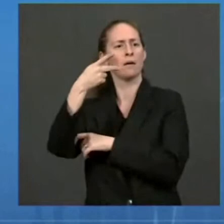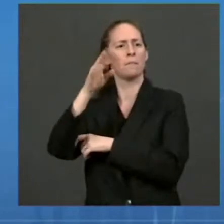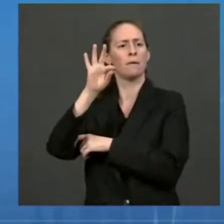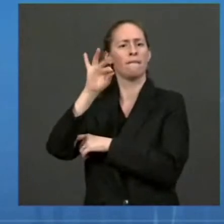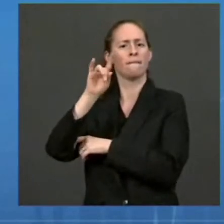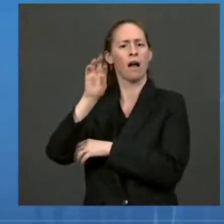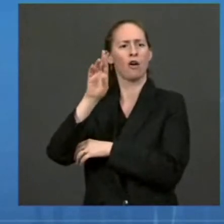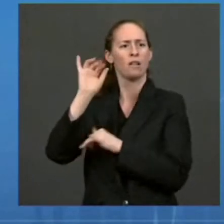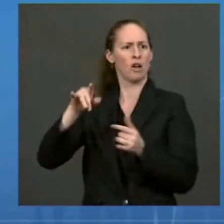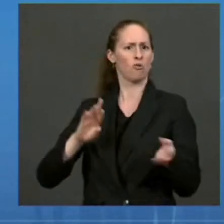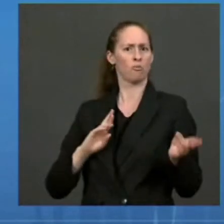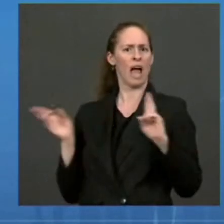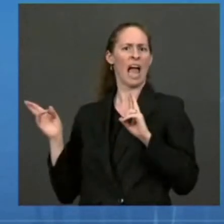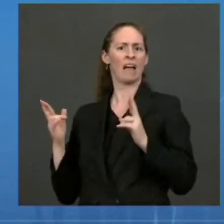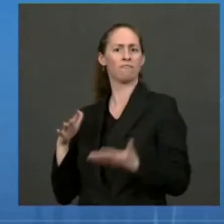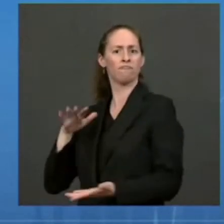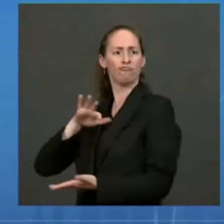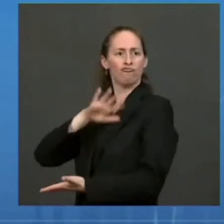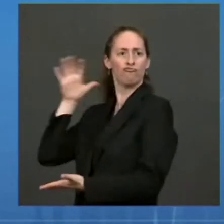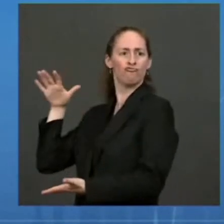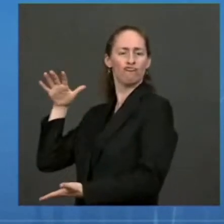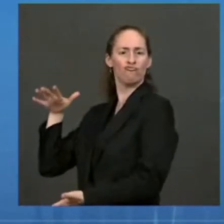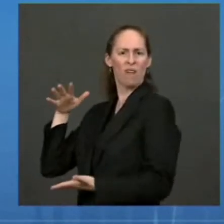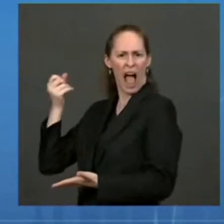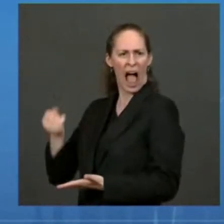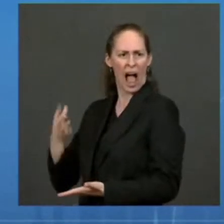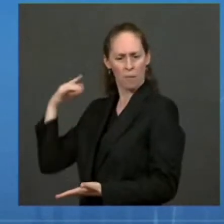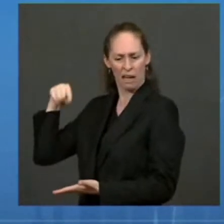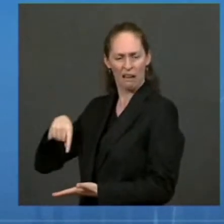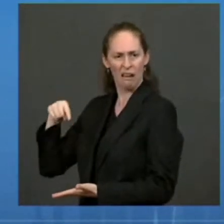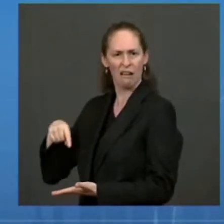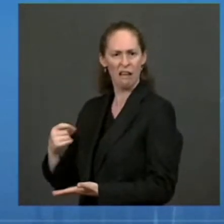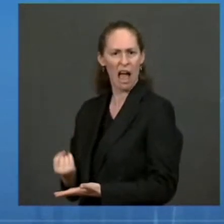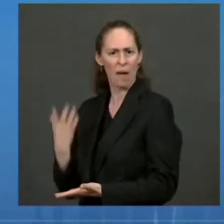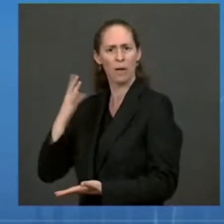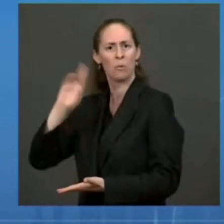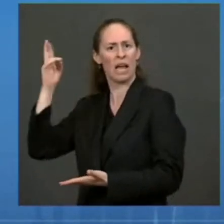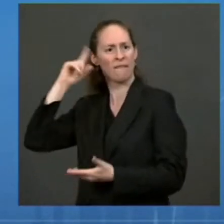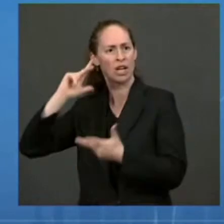UPDATE, JEFF, ON THE NUMBER OF